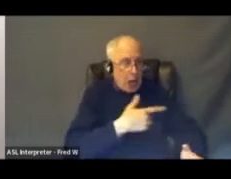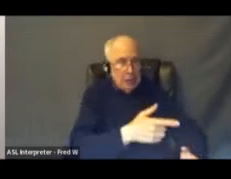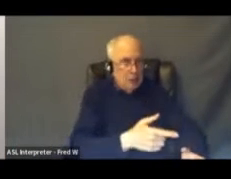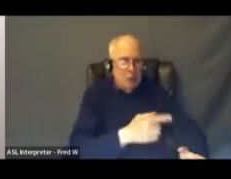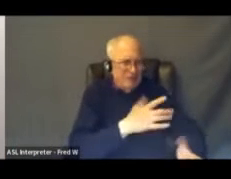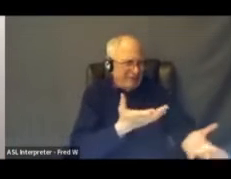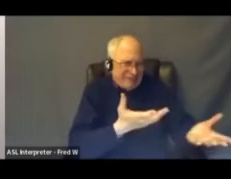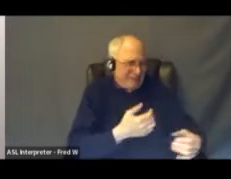bothers me and interferes with